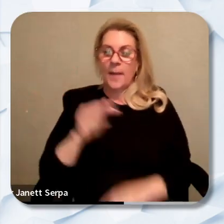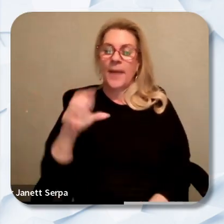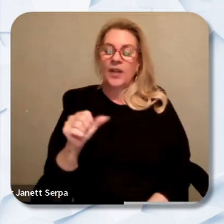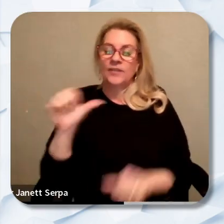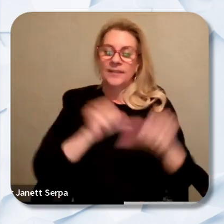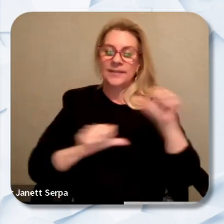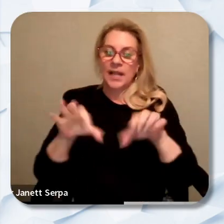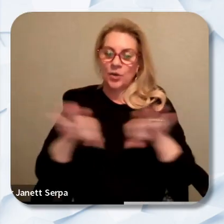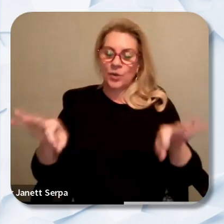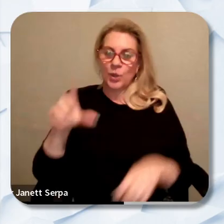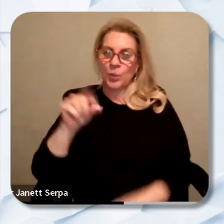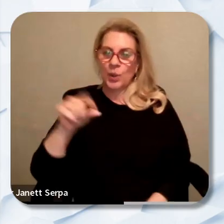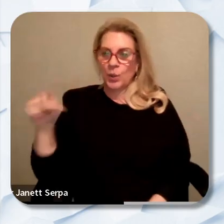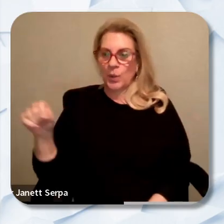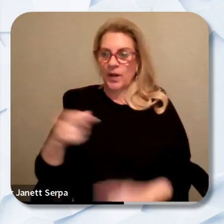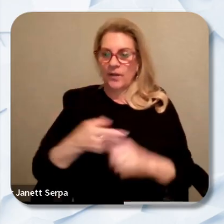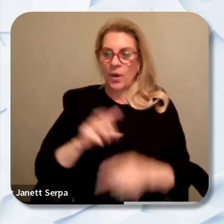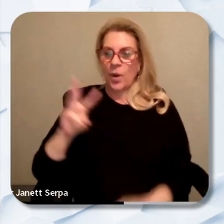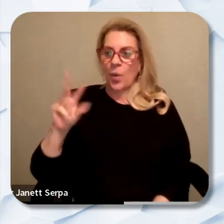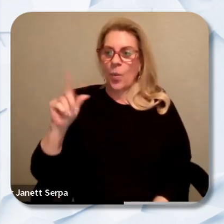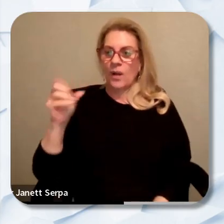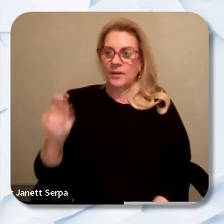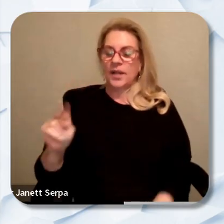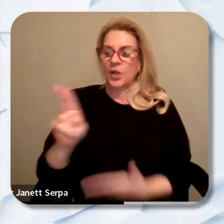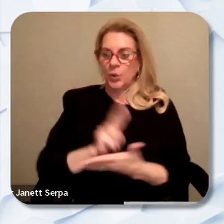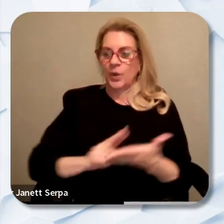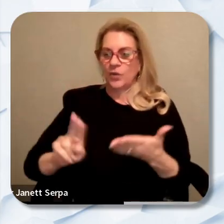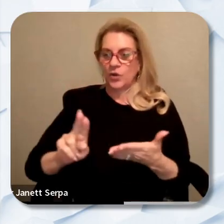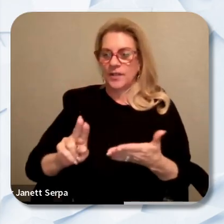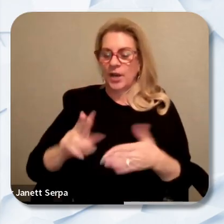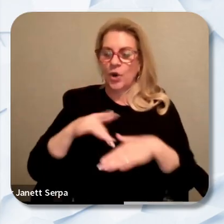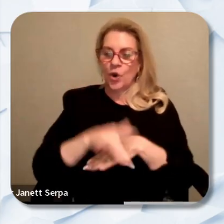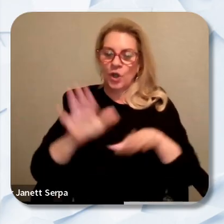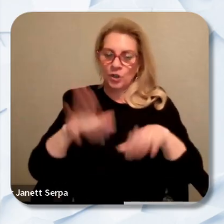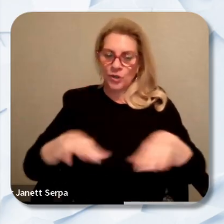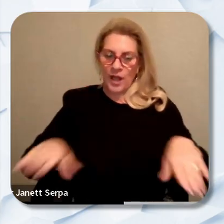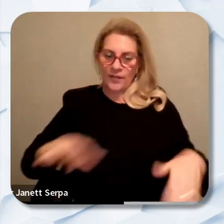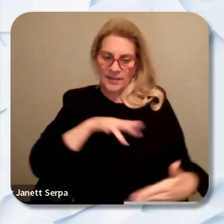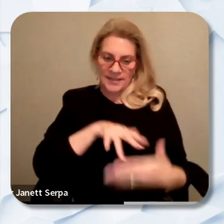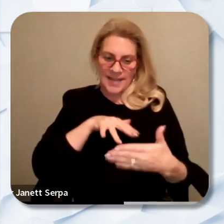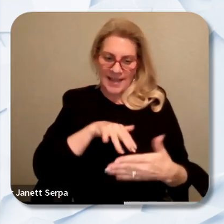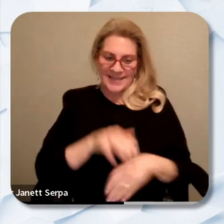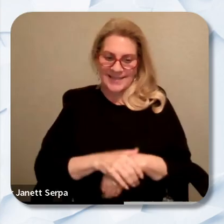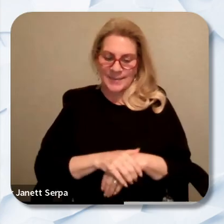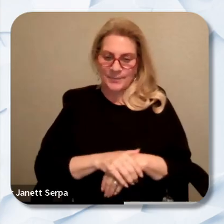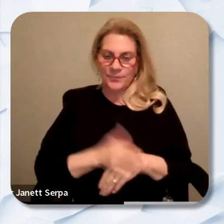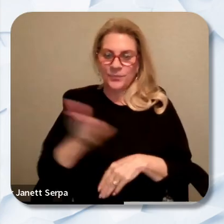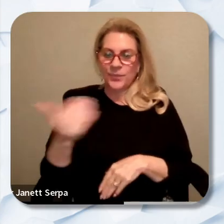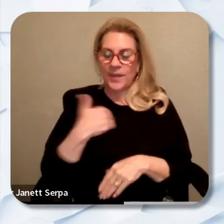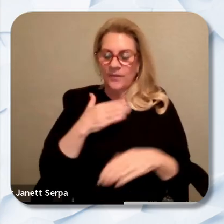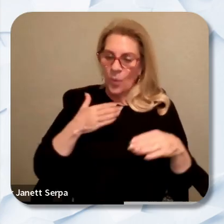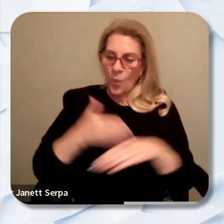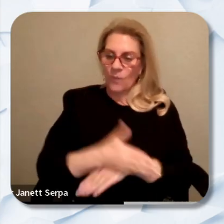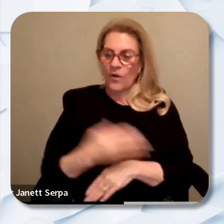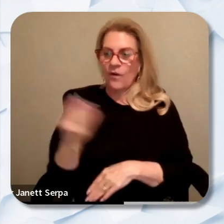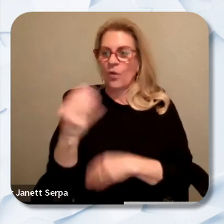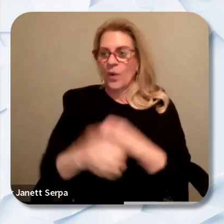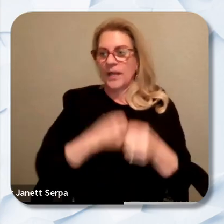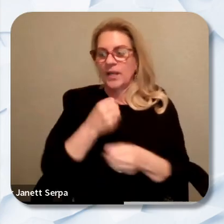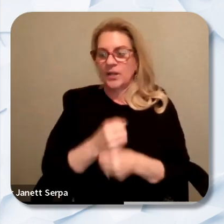in 2020 from Walden University an early childhood studies. She has over 14 years of experience in